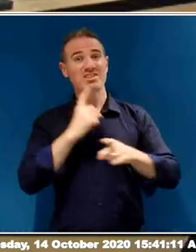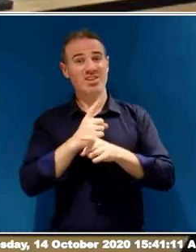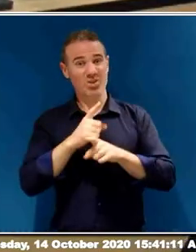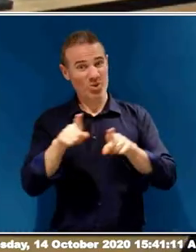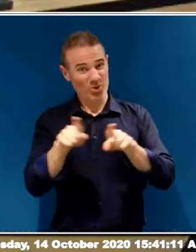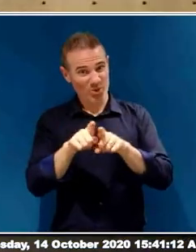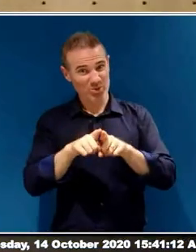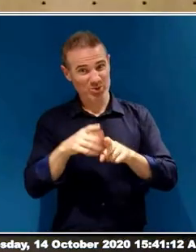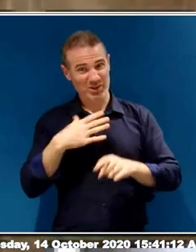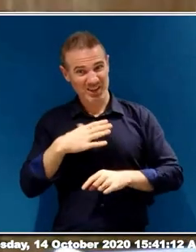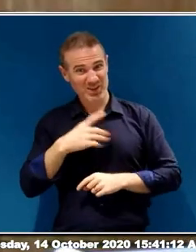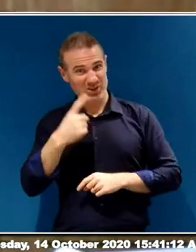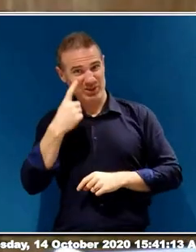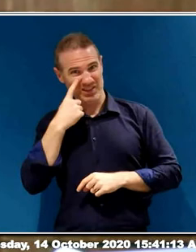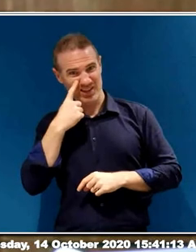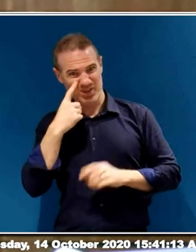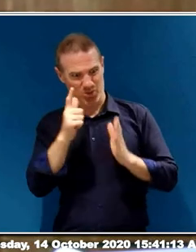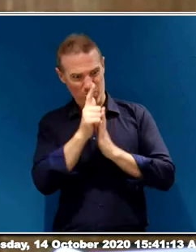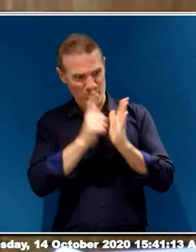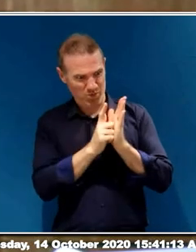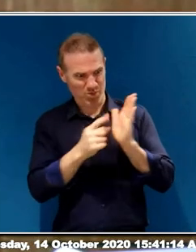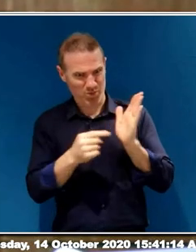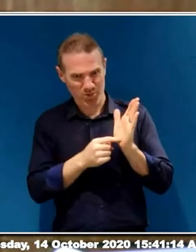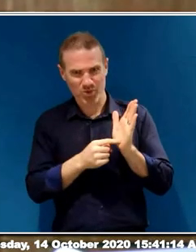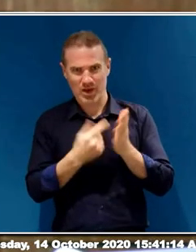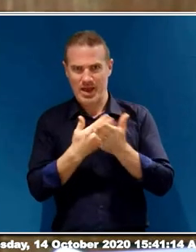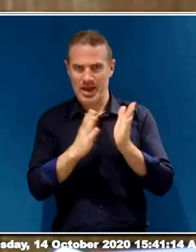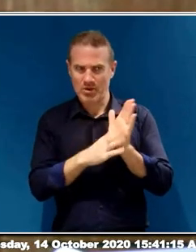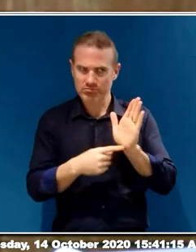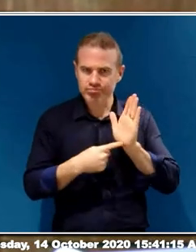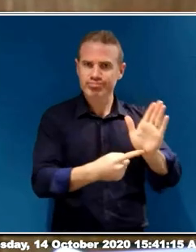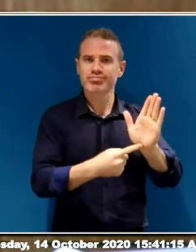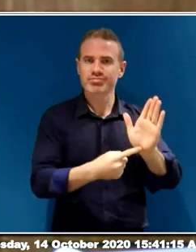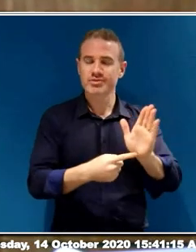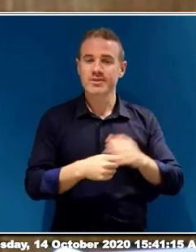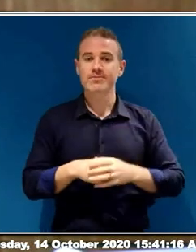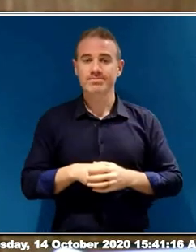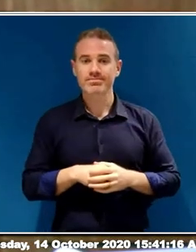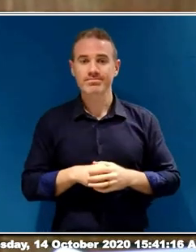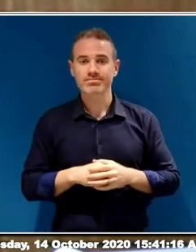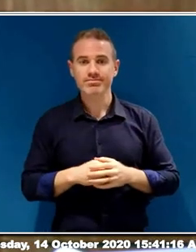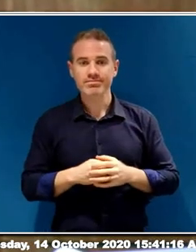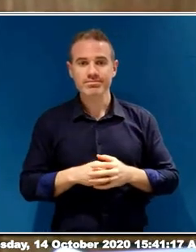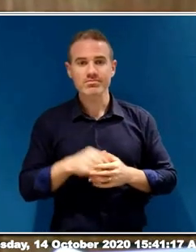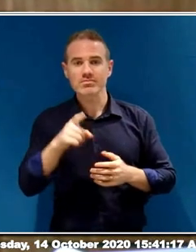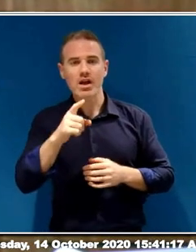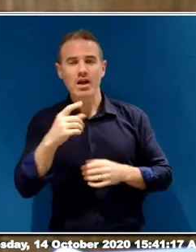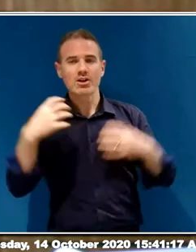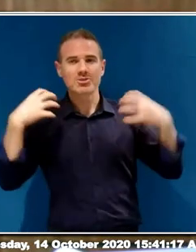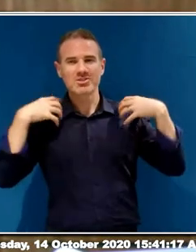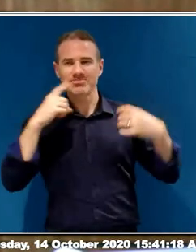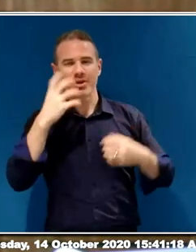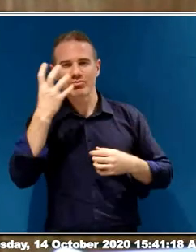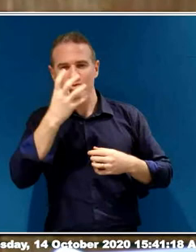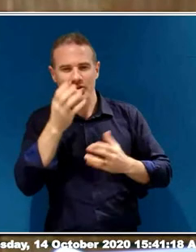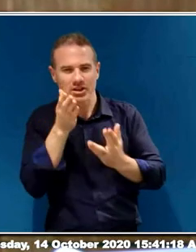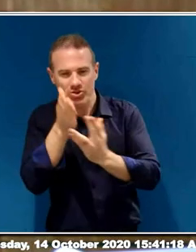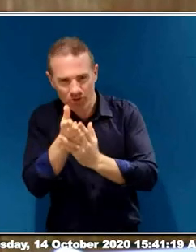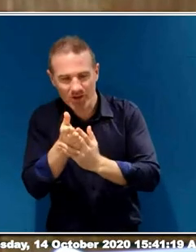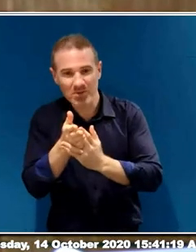We do, Chair, and you had raised a question about --- I'm sorry to interrupt again. But what you are describing is unlawful conduct, isn't it?